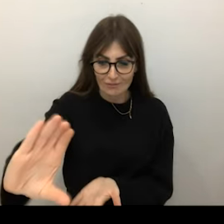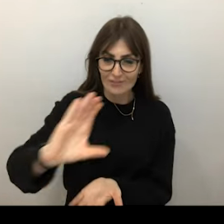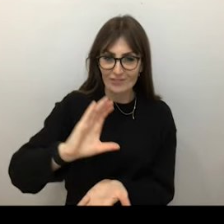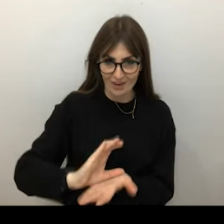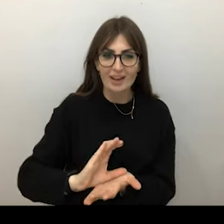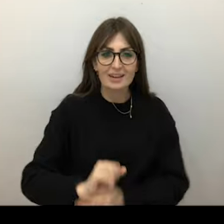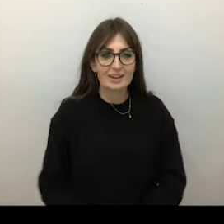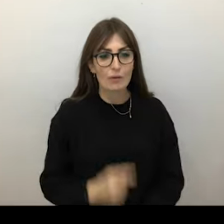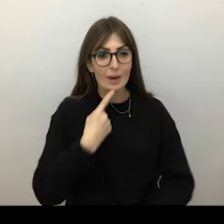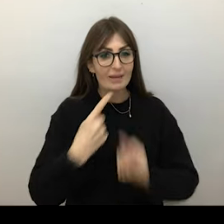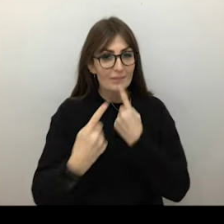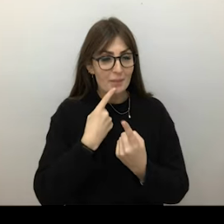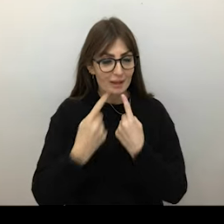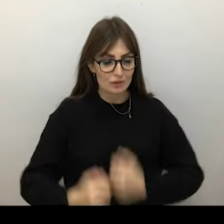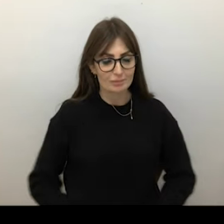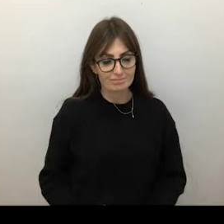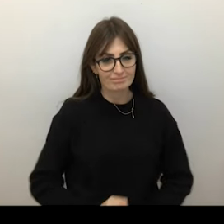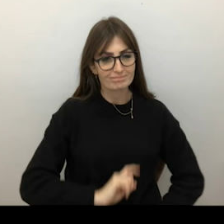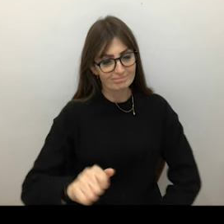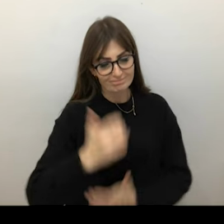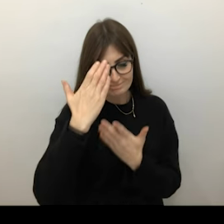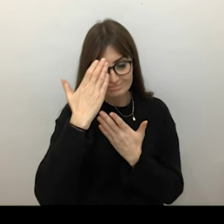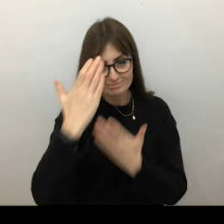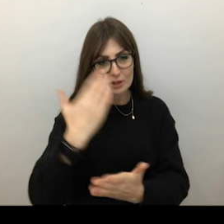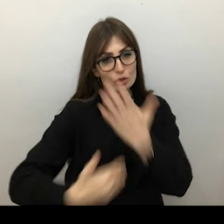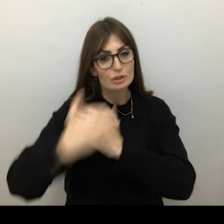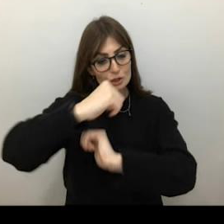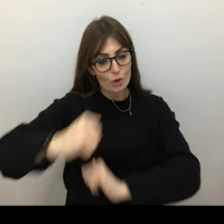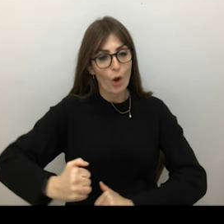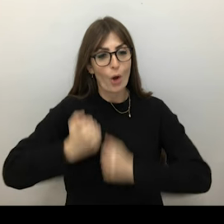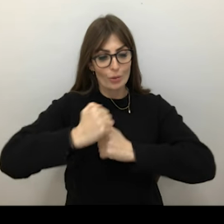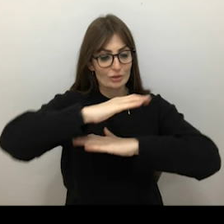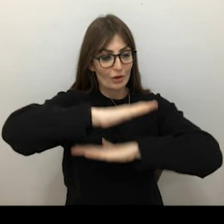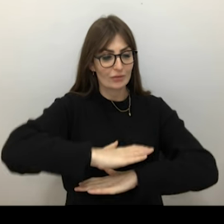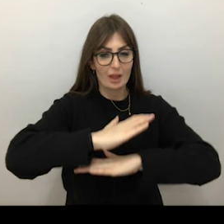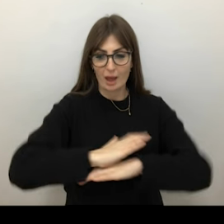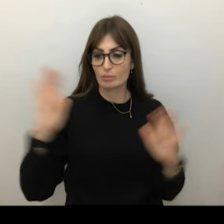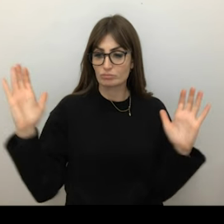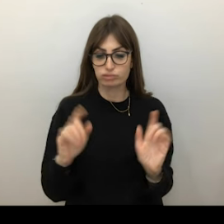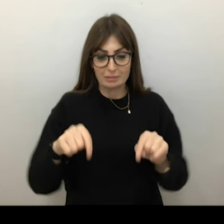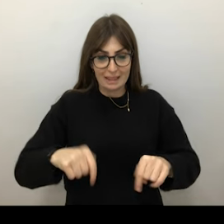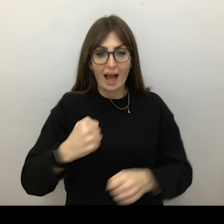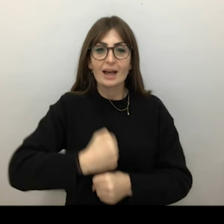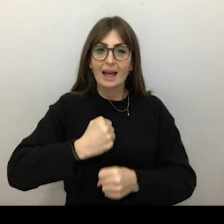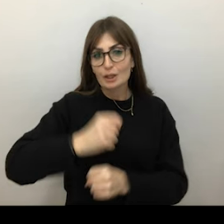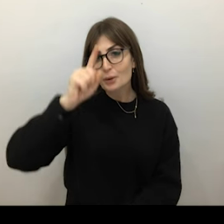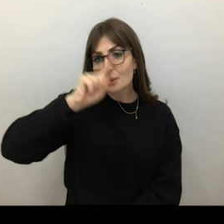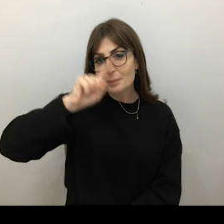I'd like to begin by acknowledging the Traditional Owners of the land where I am based, the Gadigal people